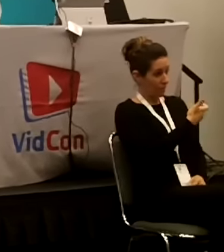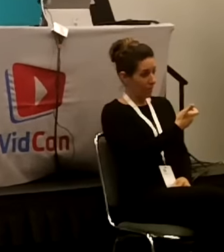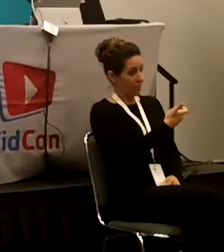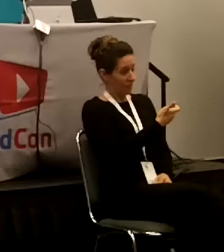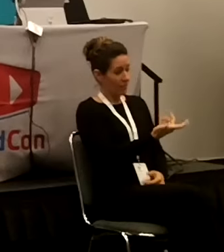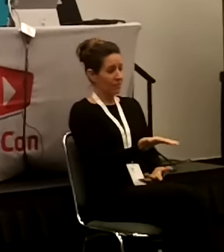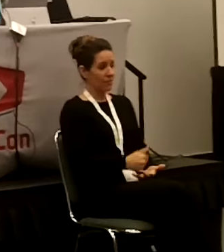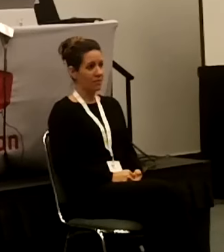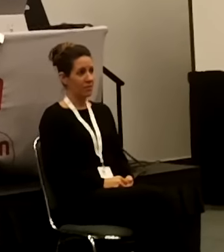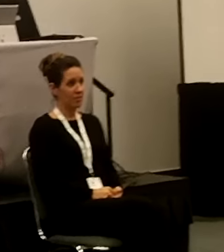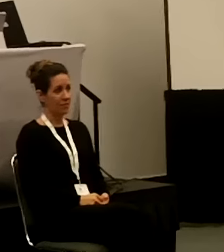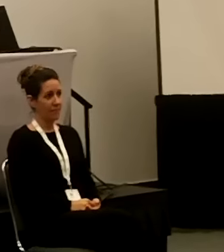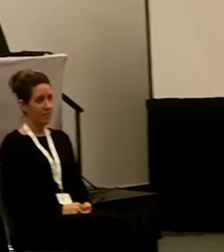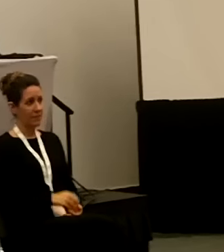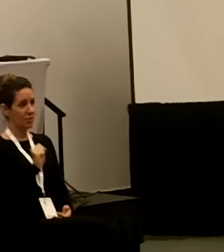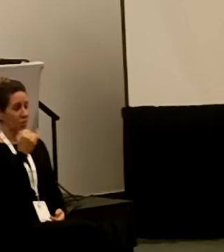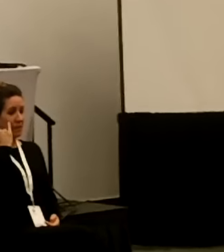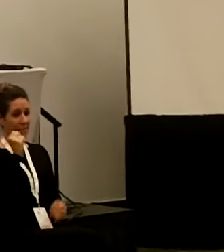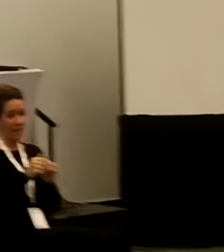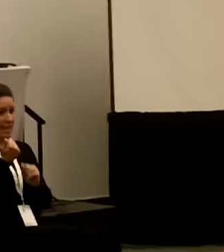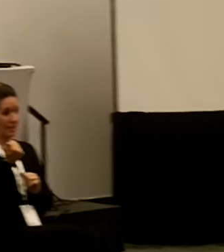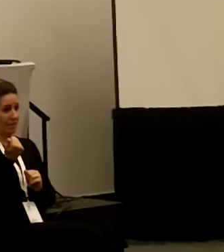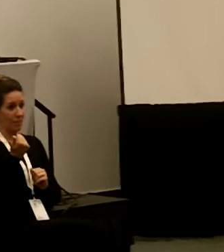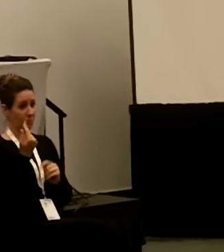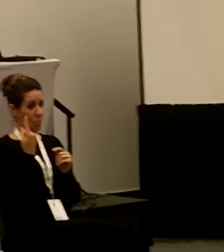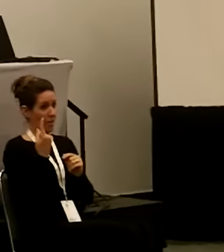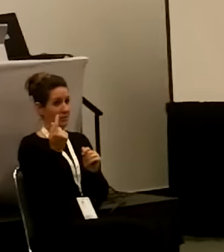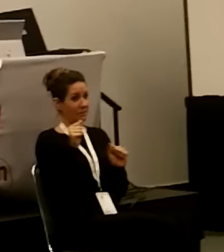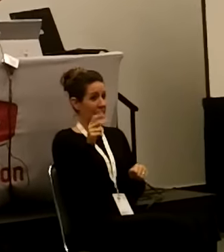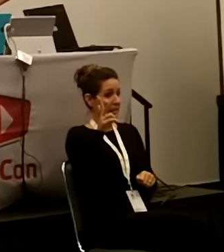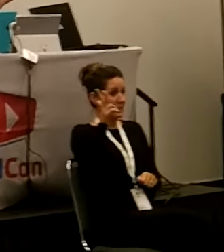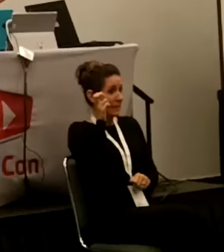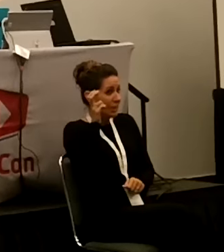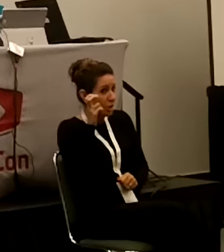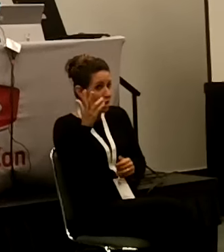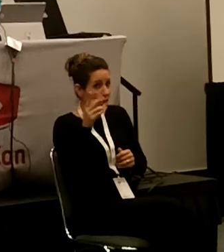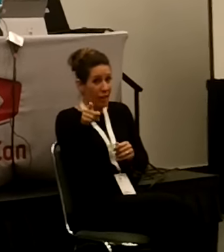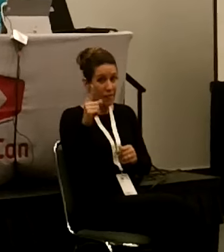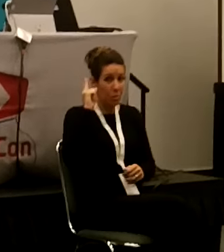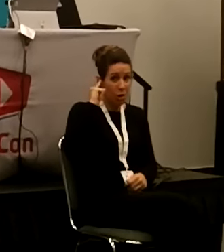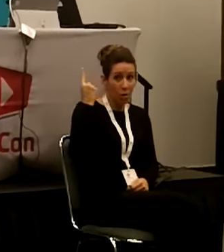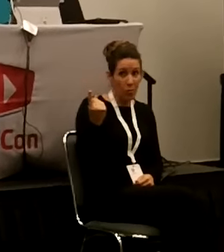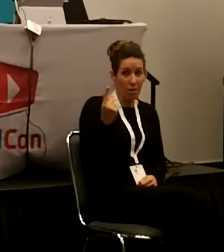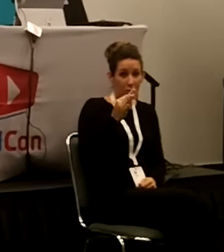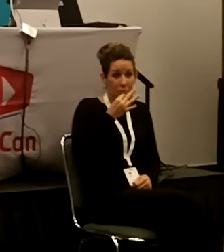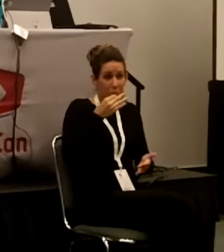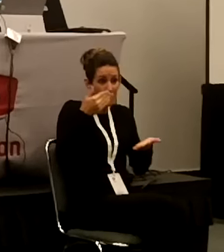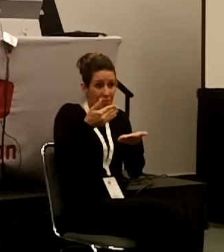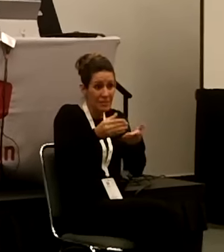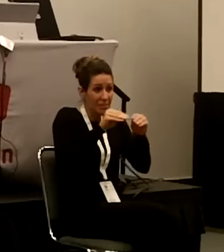And so, if anyone anywhere hears of it, have you heard of one that's coming up?